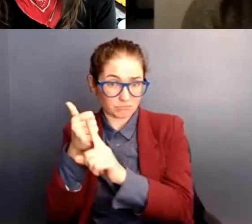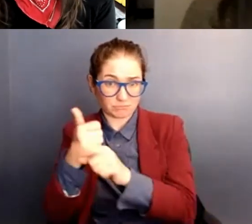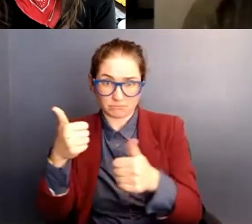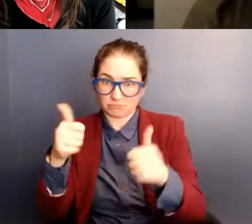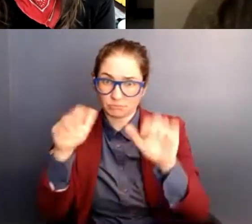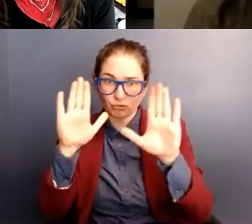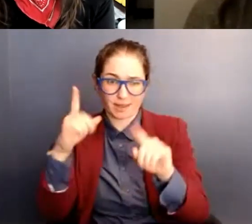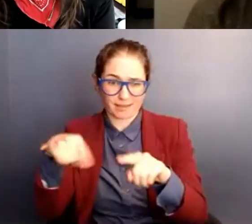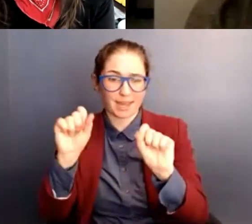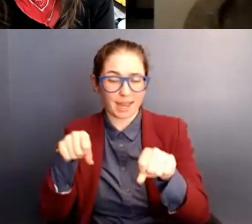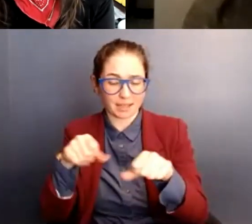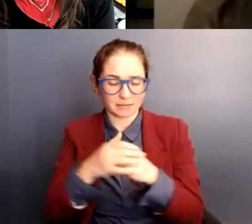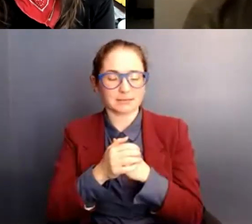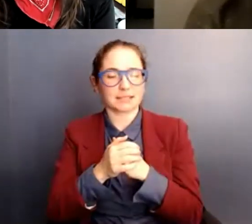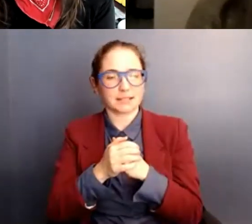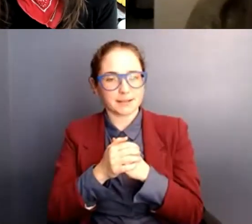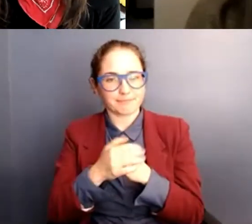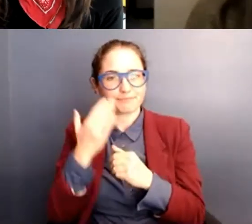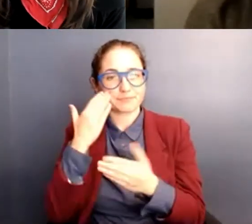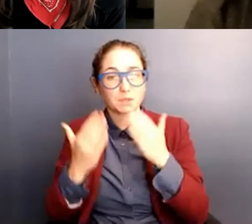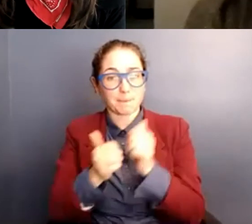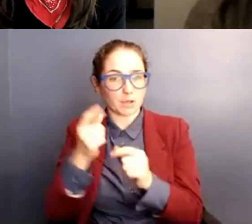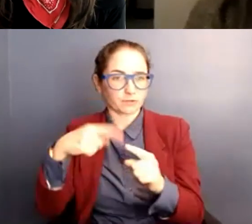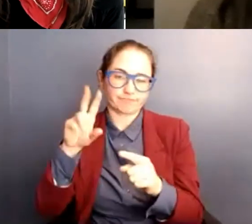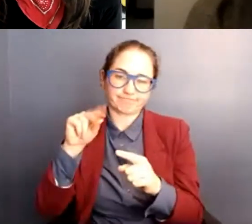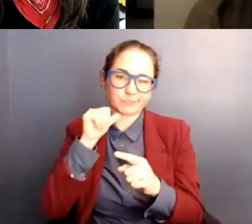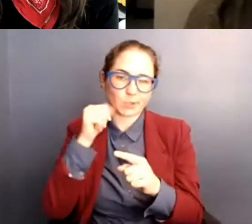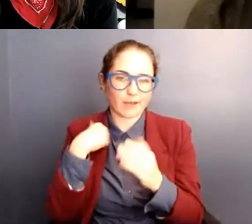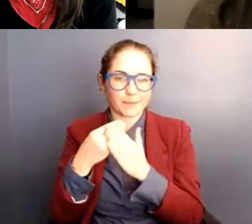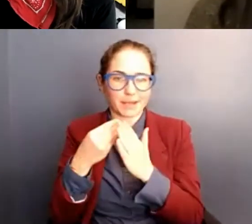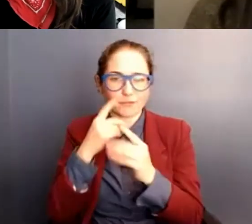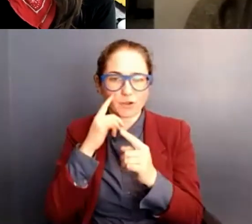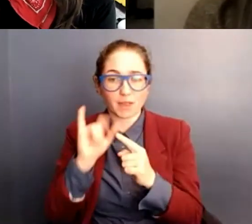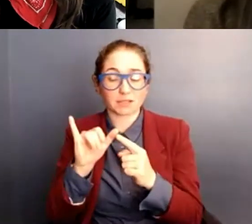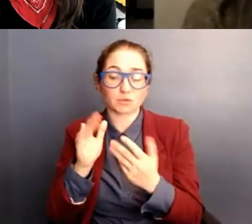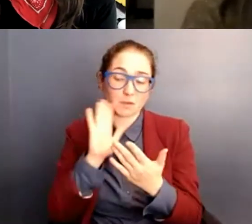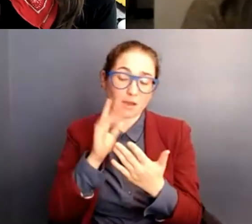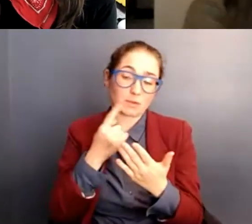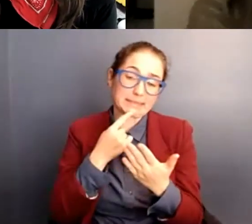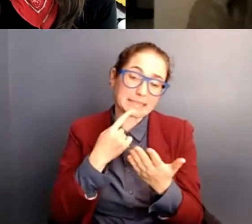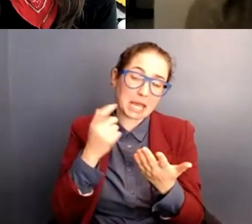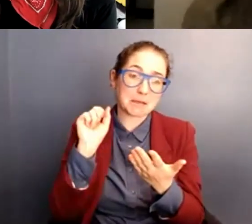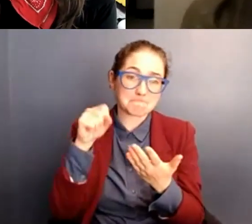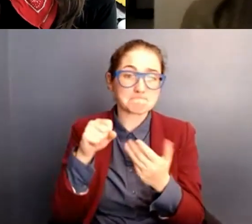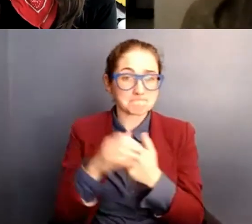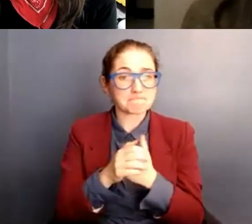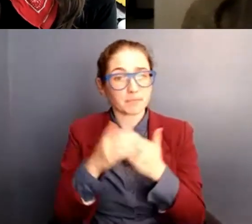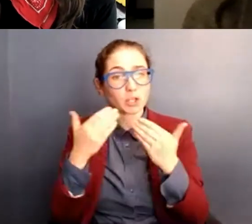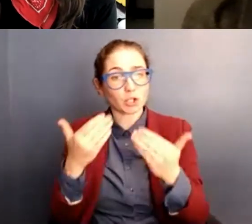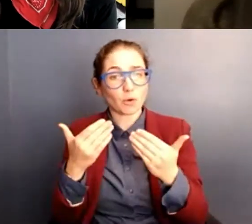it. I know probably most of you don't. So in that case I would say to make it an effort to look at your backlog